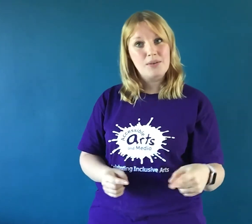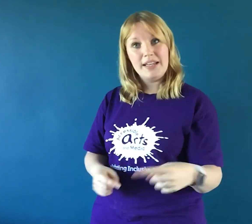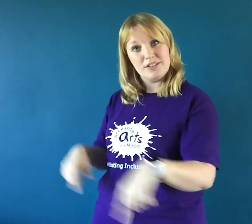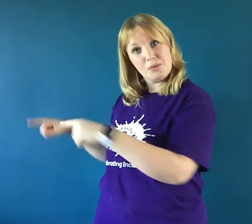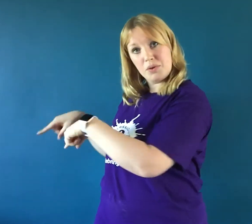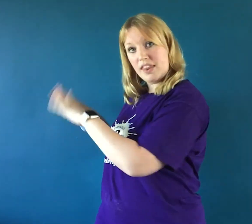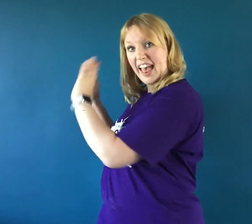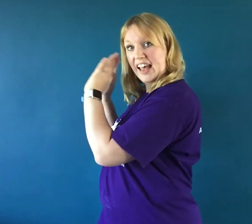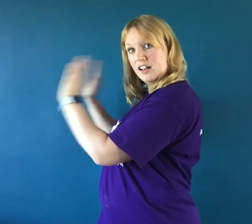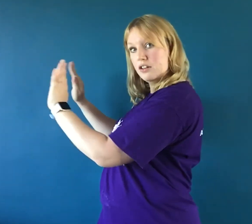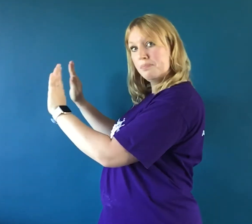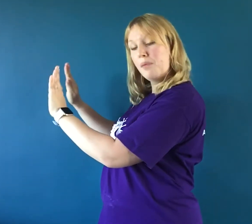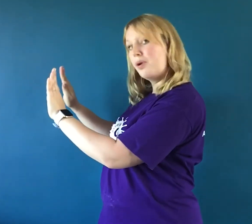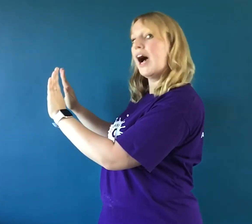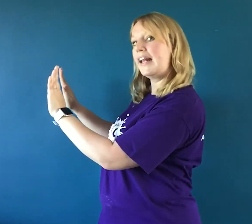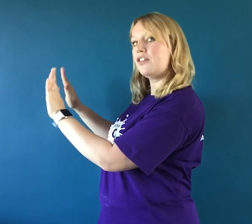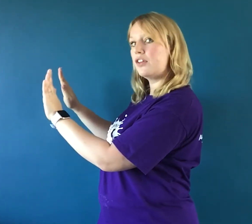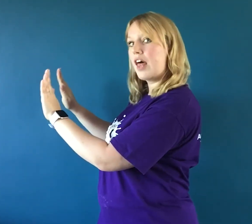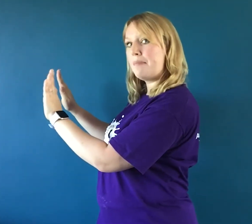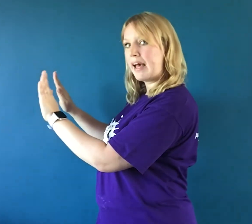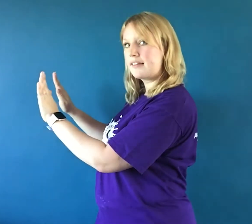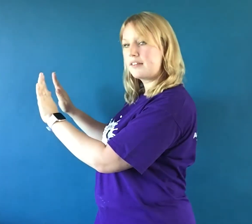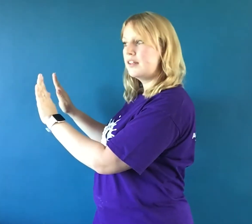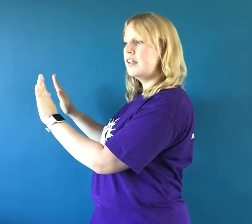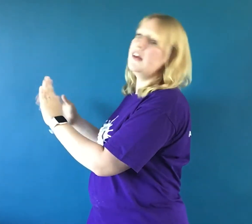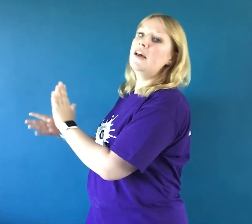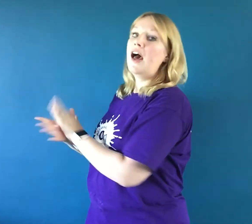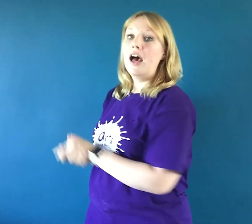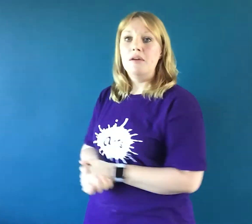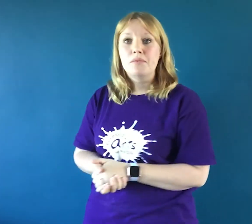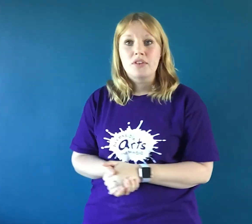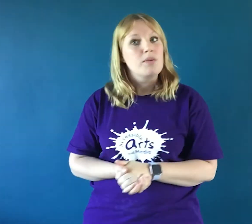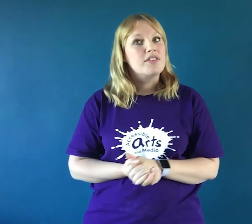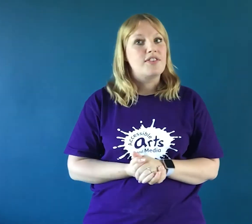you need someone there to pop your hands on their backs. So if it’s a family member